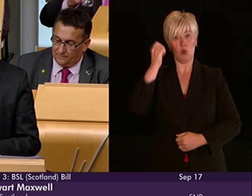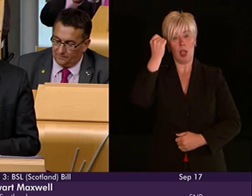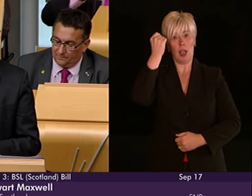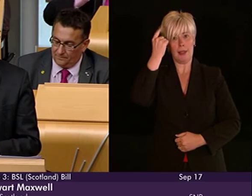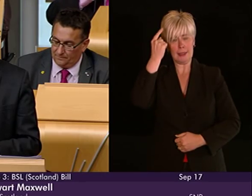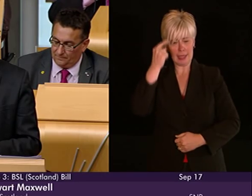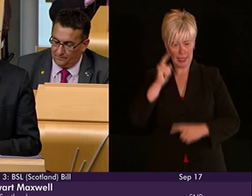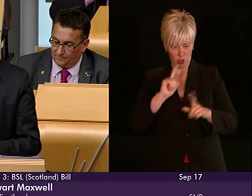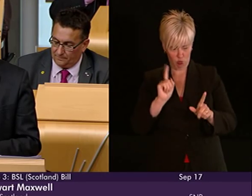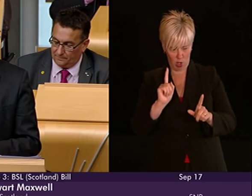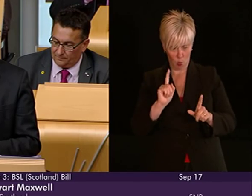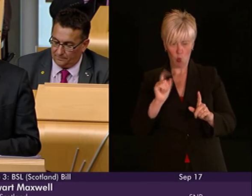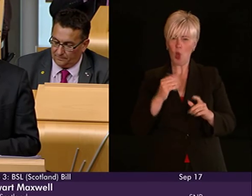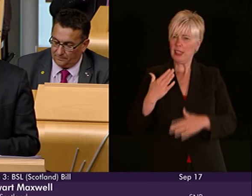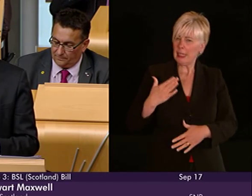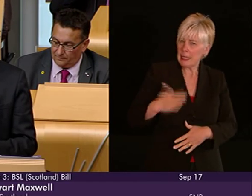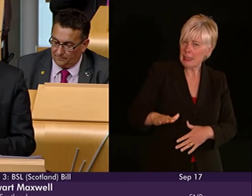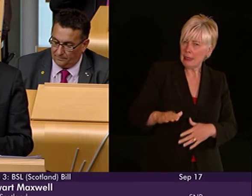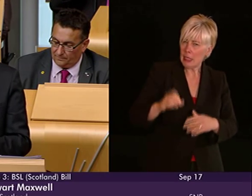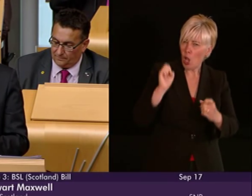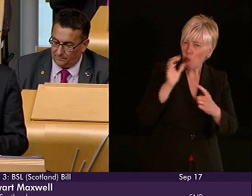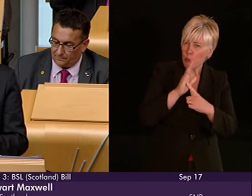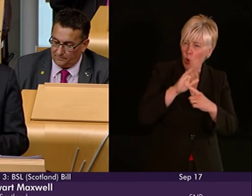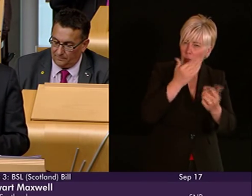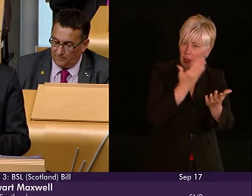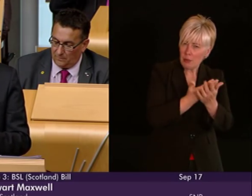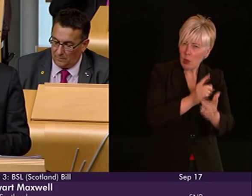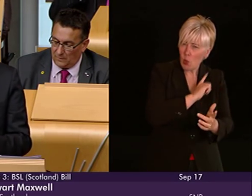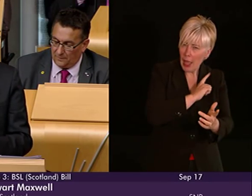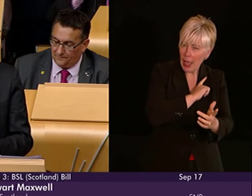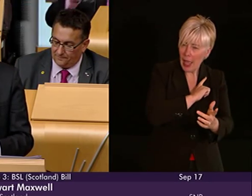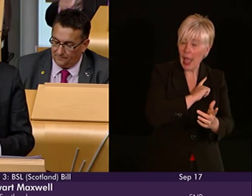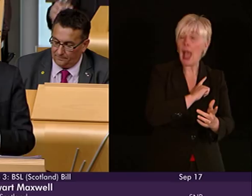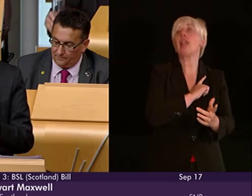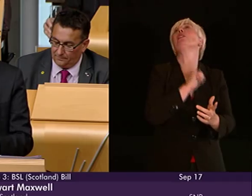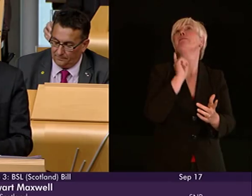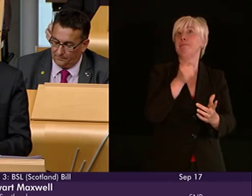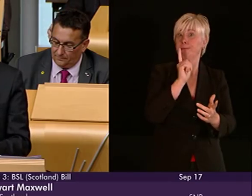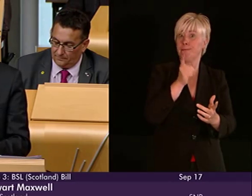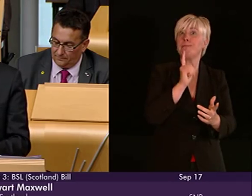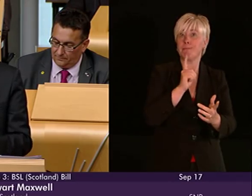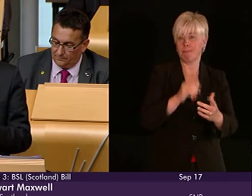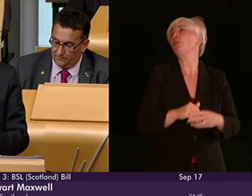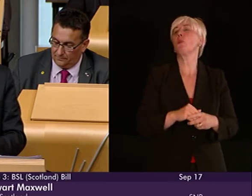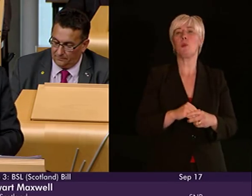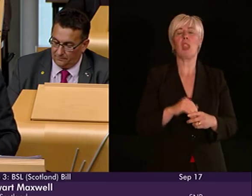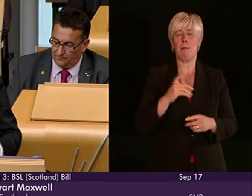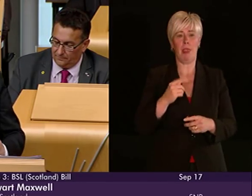and importance of the bill, but it made clear to me in a stark way the difficulties that